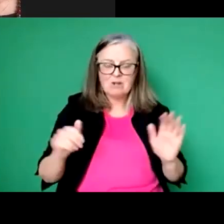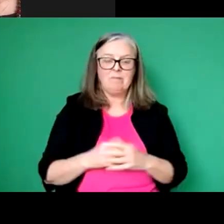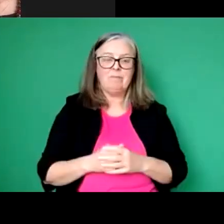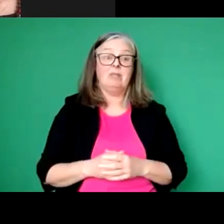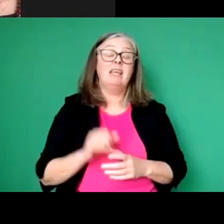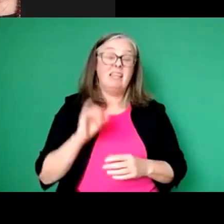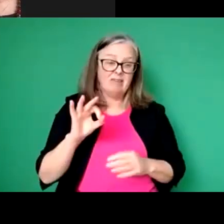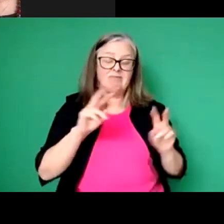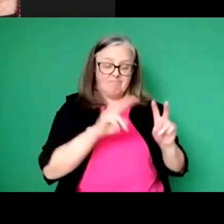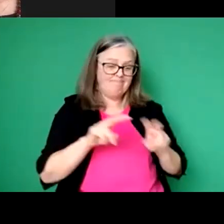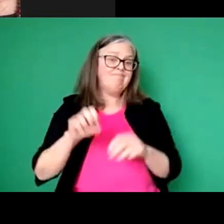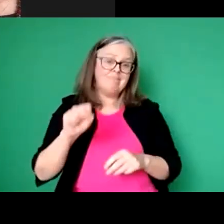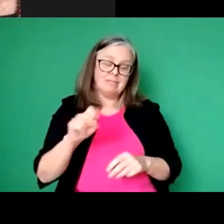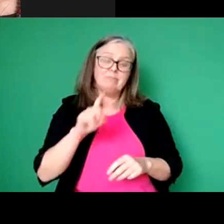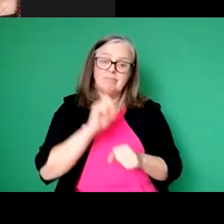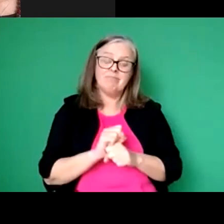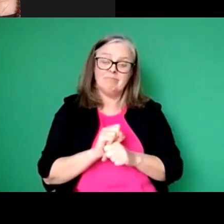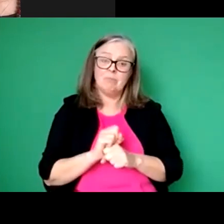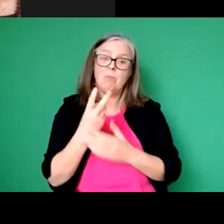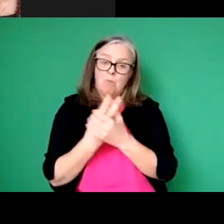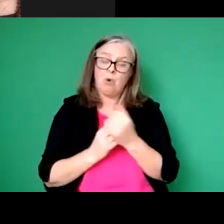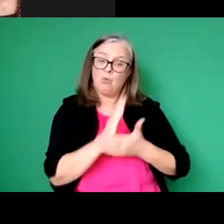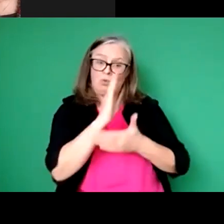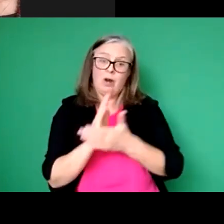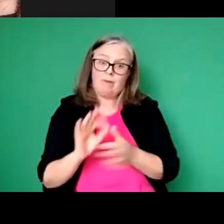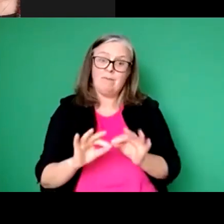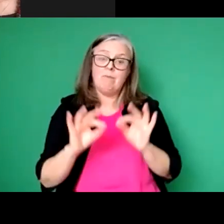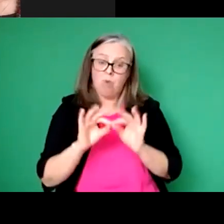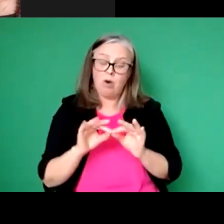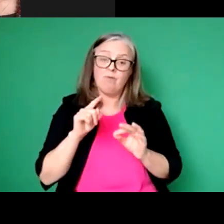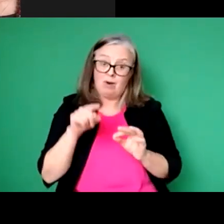right scenario finding ways of balancing before you go the the road of restricting